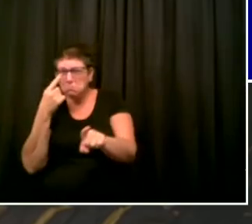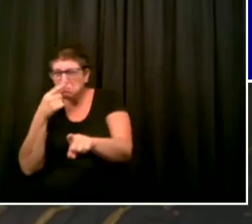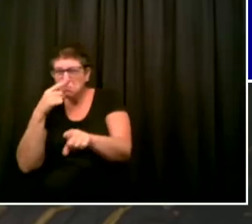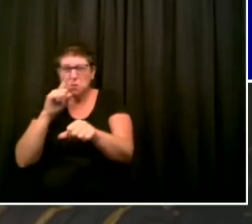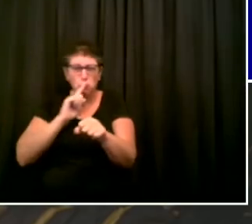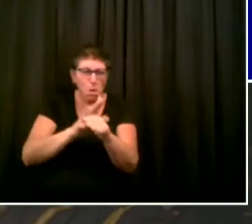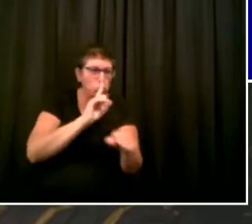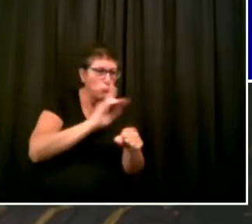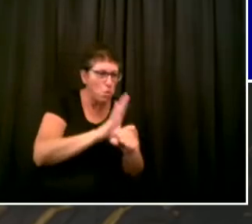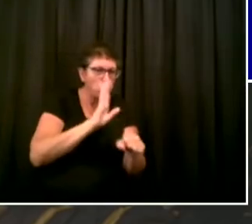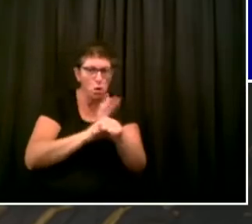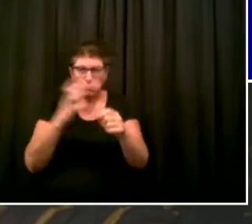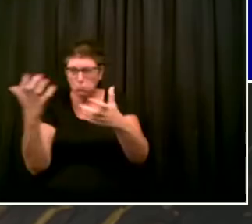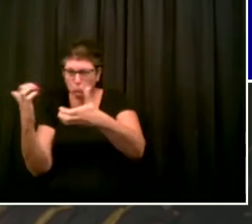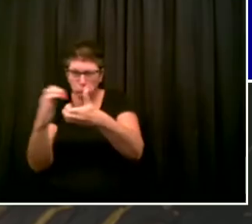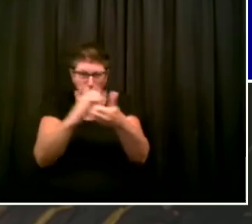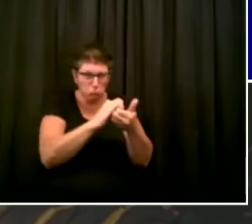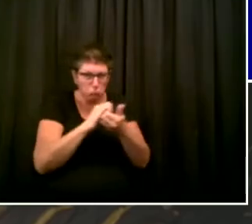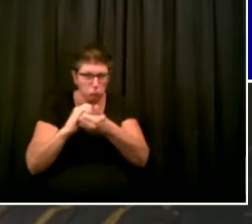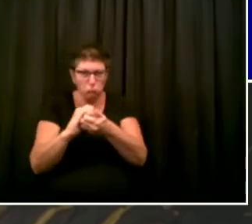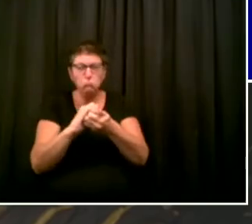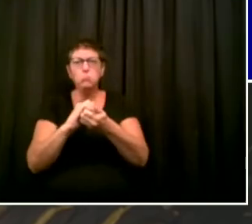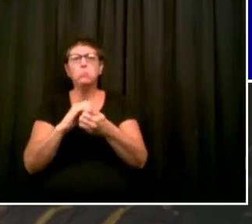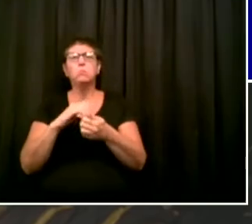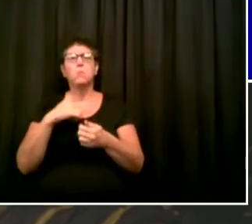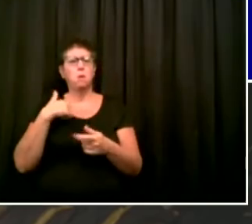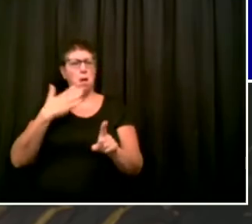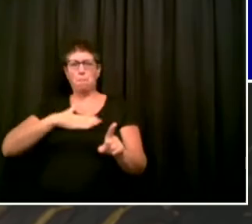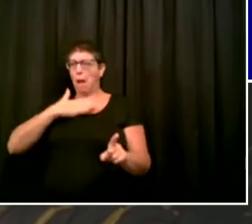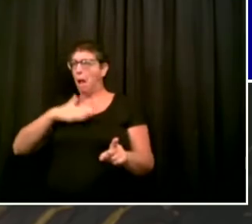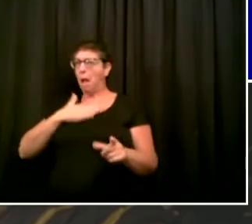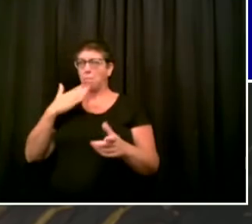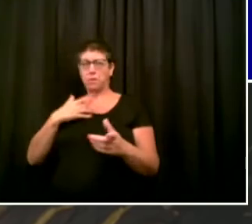TO LOOK AGAIN AT OUR POLICIES AND